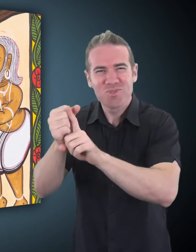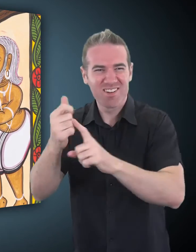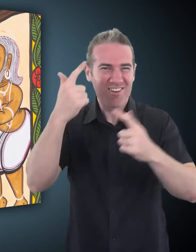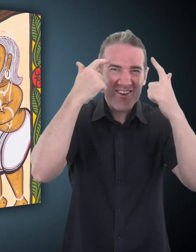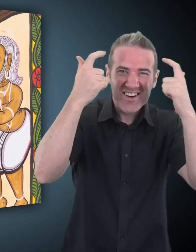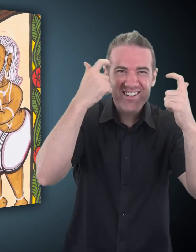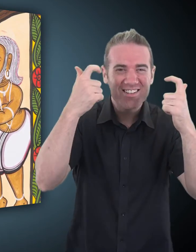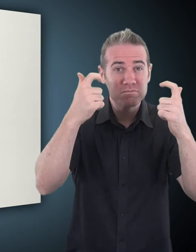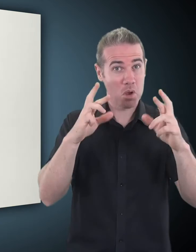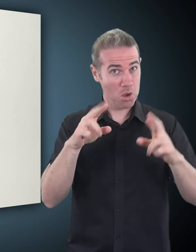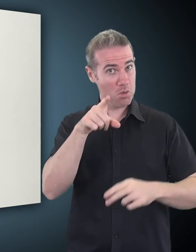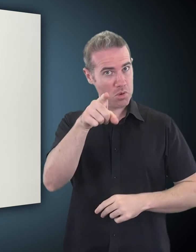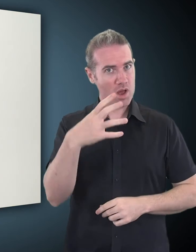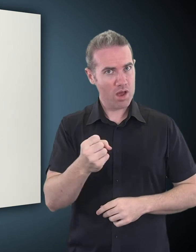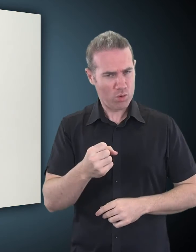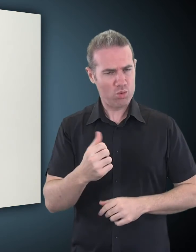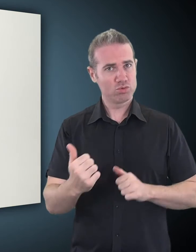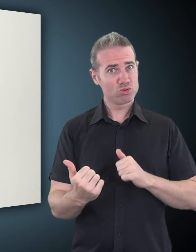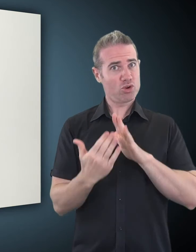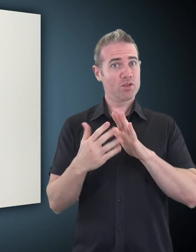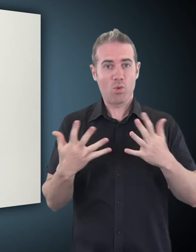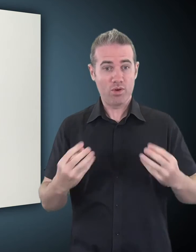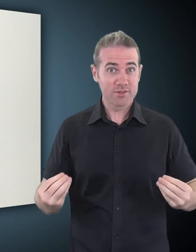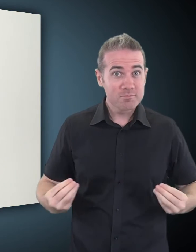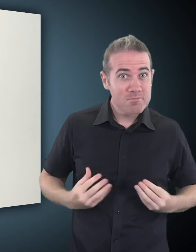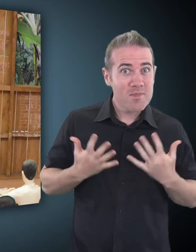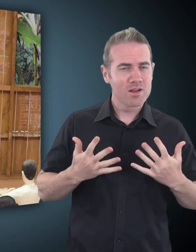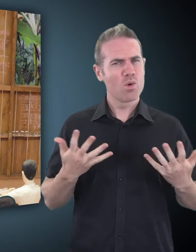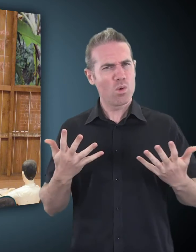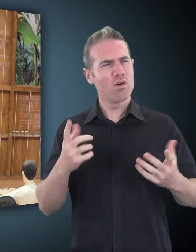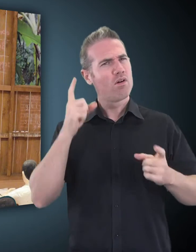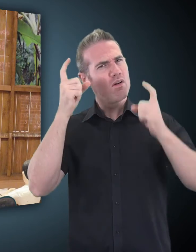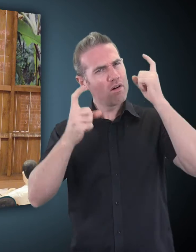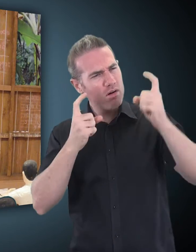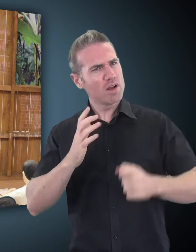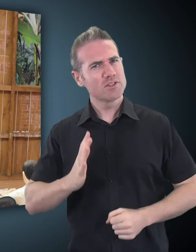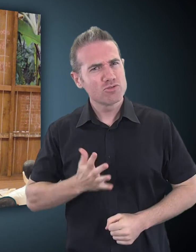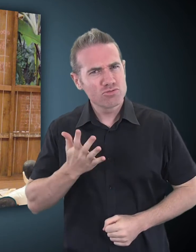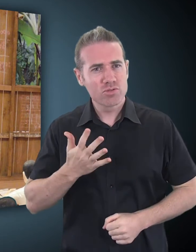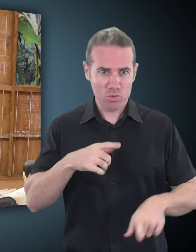I hope you're challenged and inspired, and your curiosities sparked to learn more about the